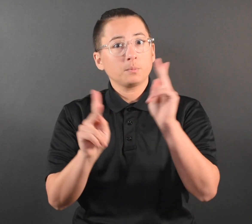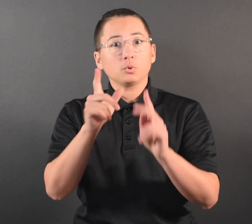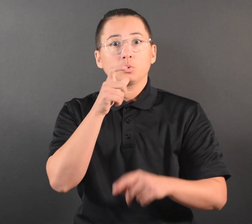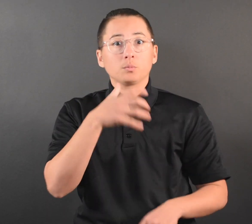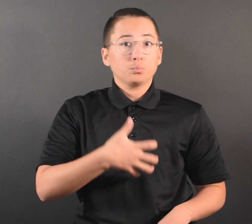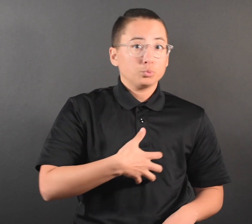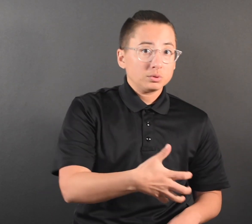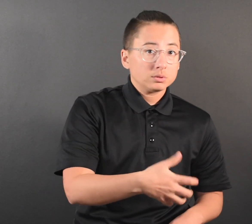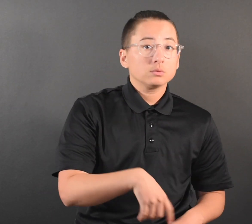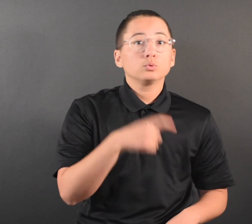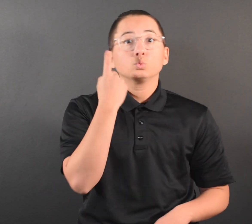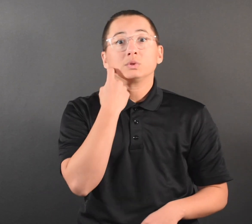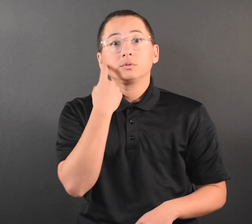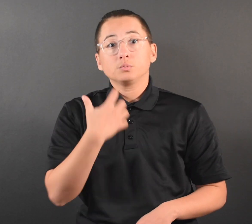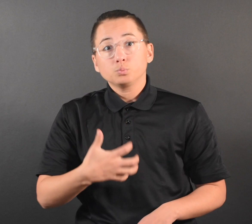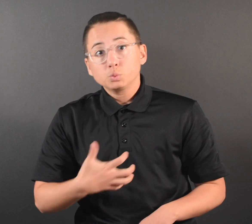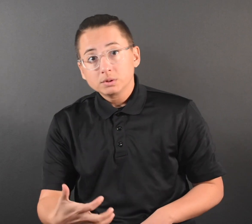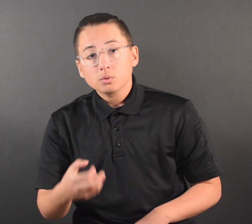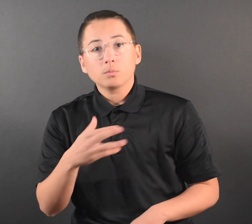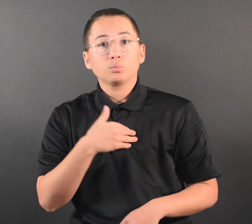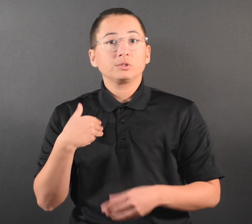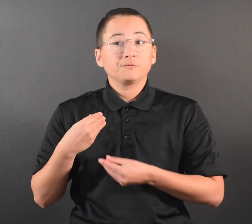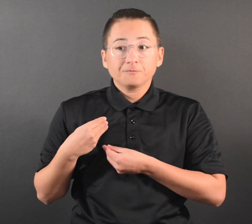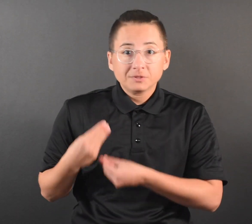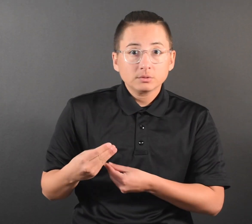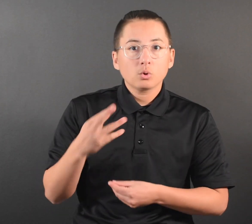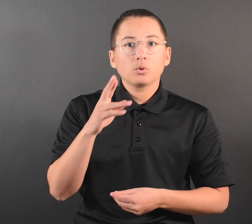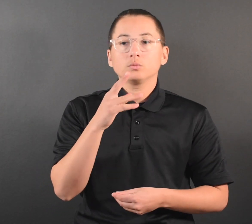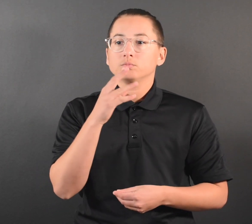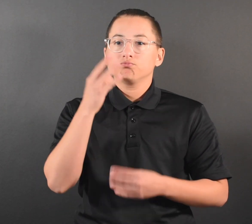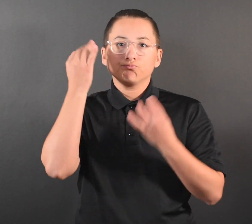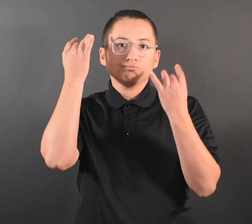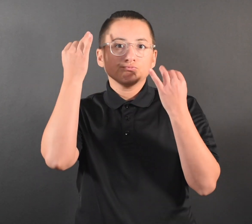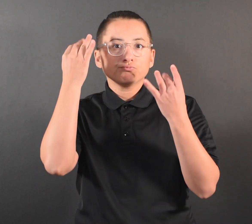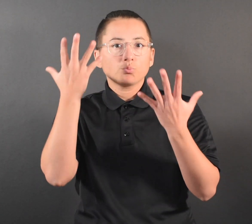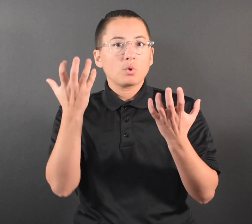are pregnant, recently pregnant, breastfeeding, and considering pregnancy in the future.